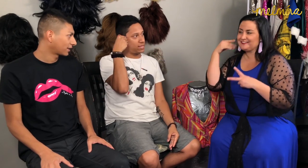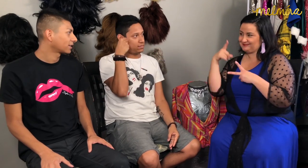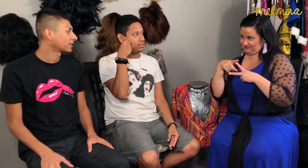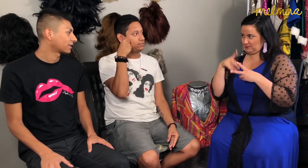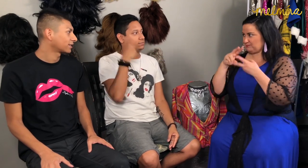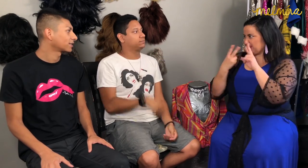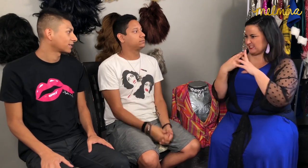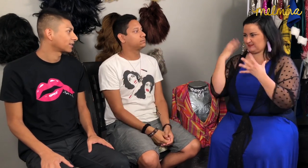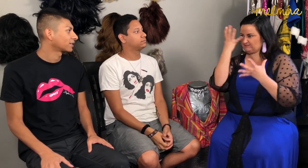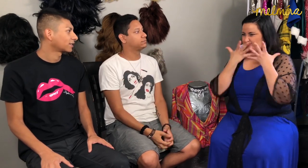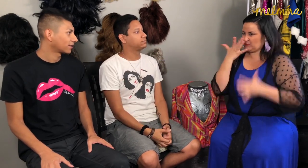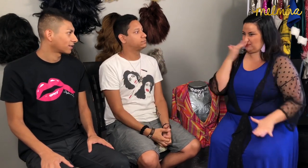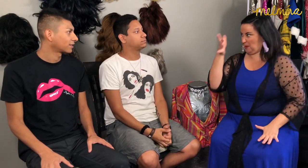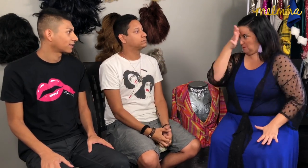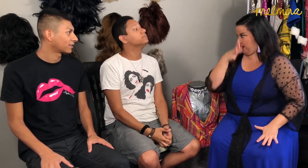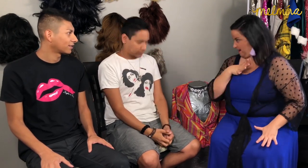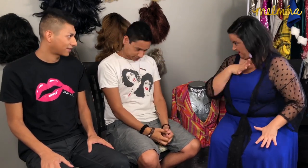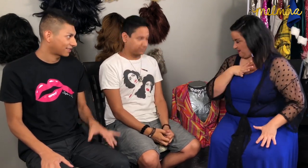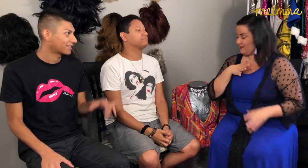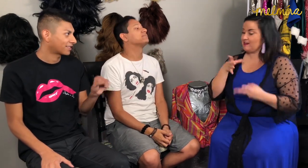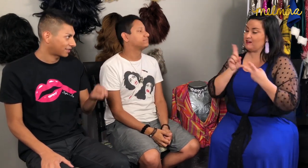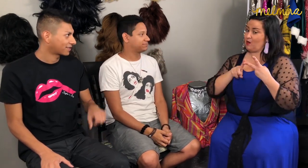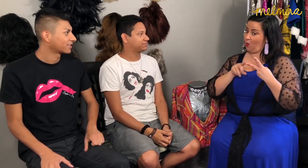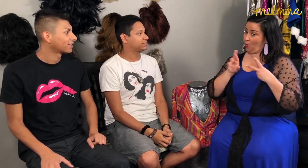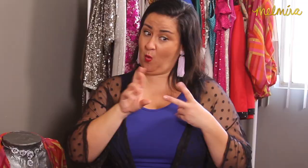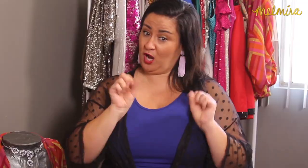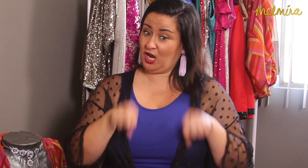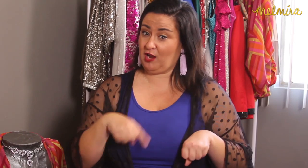Drag king, okay. Which means I would dress up and I would wear makeup as if I was